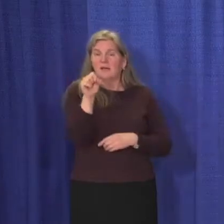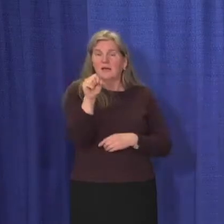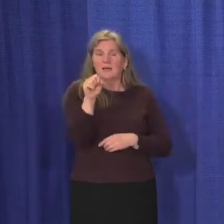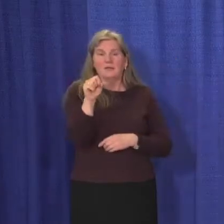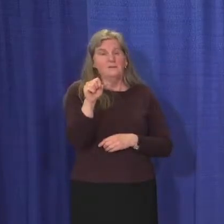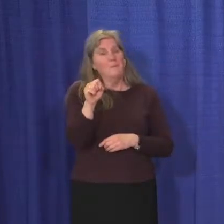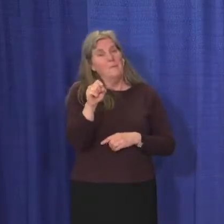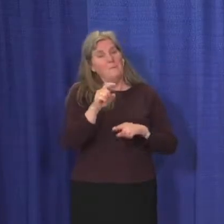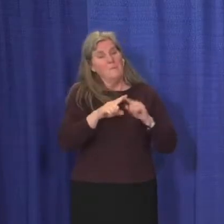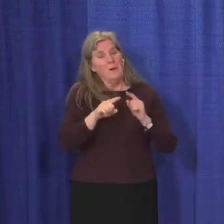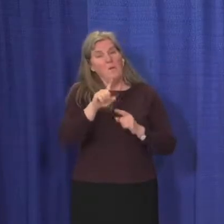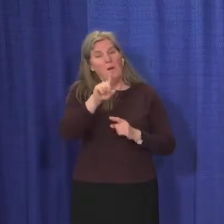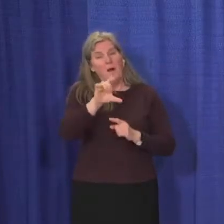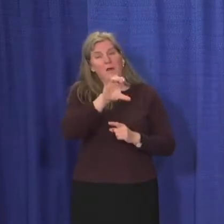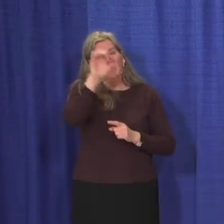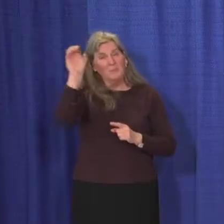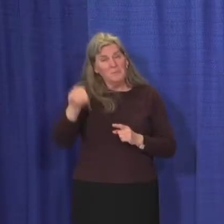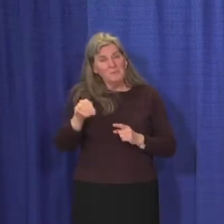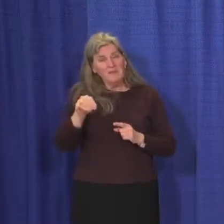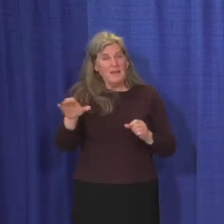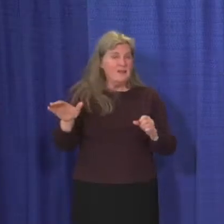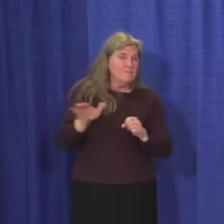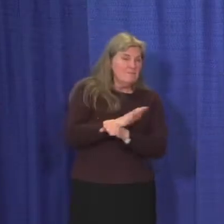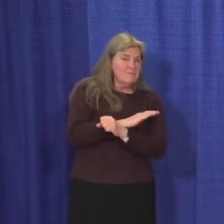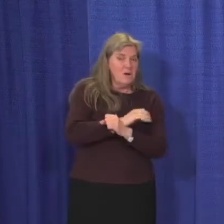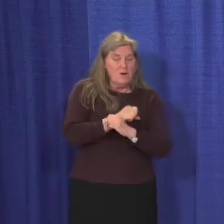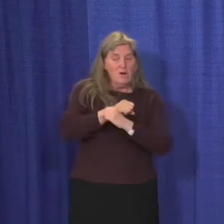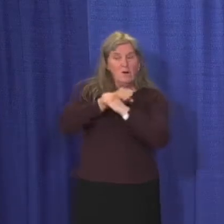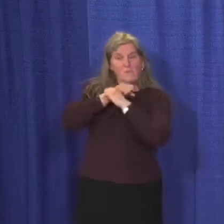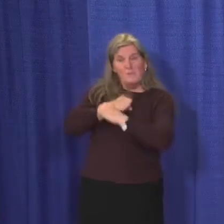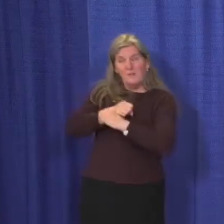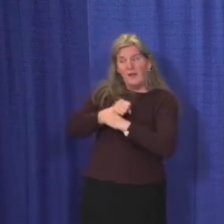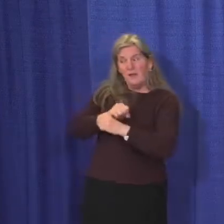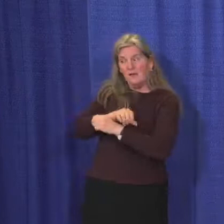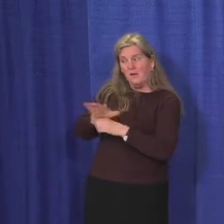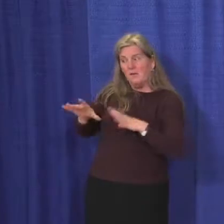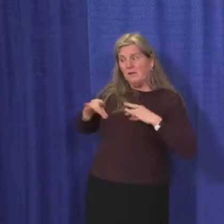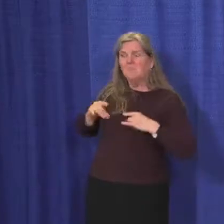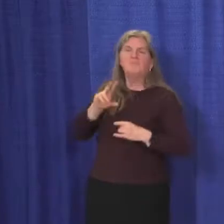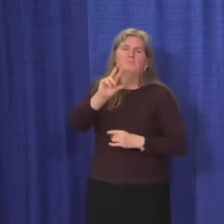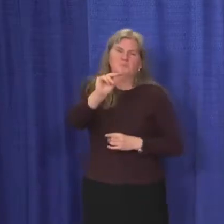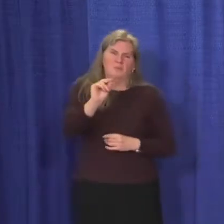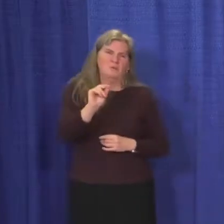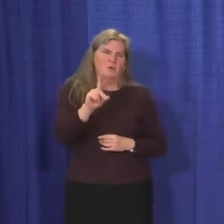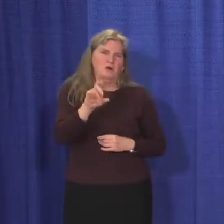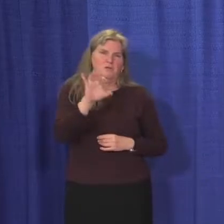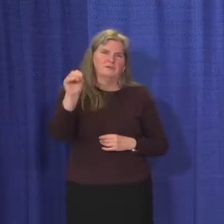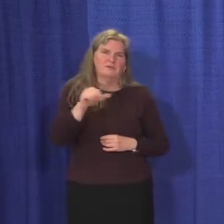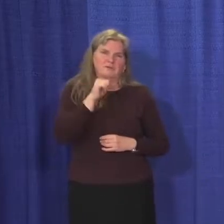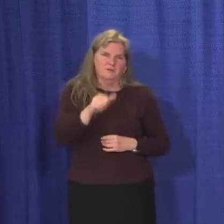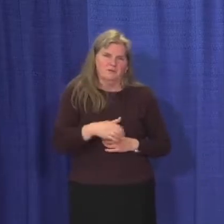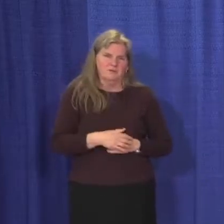made they are not 100 percent guaranteed to prevent infection.